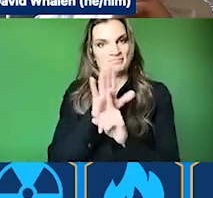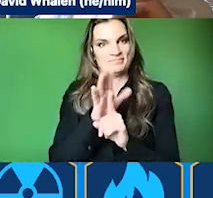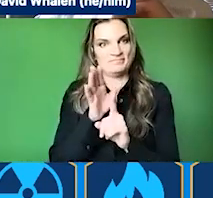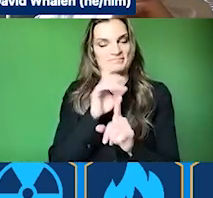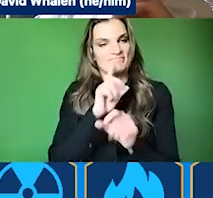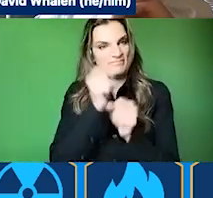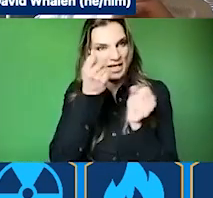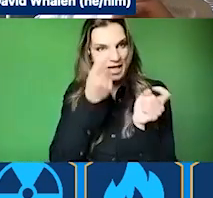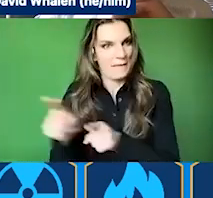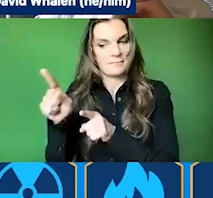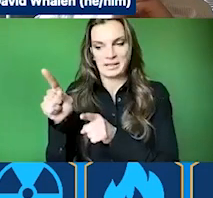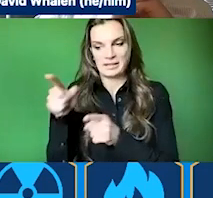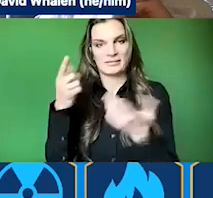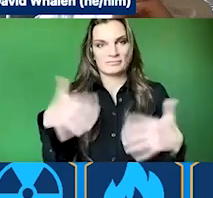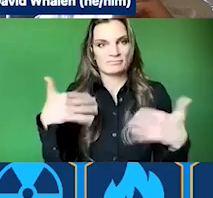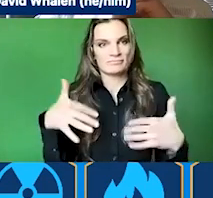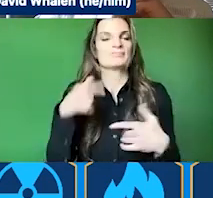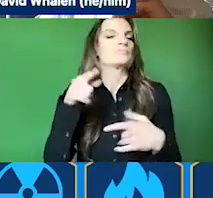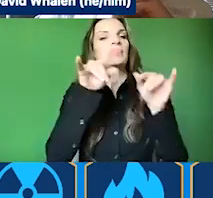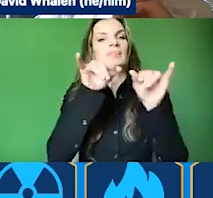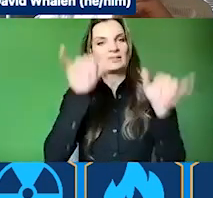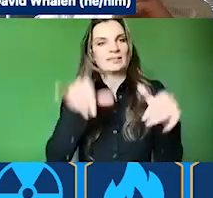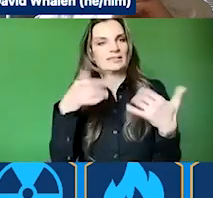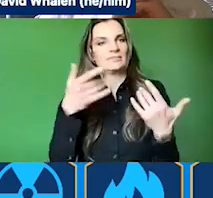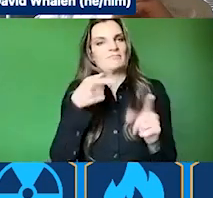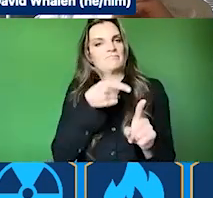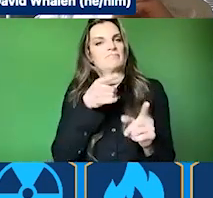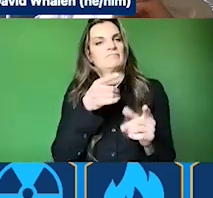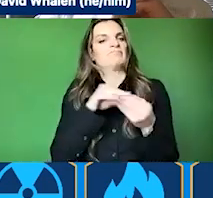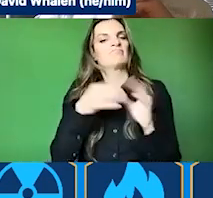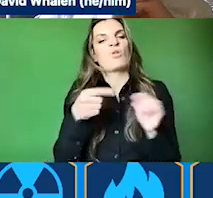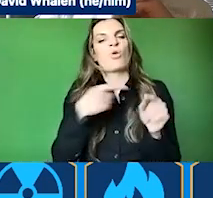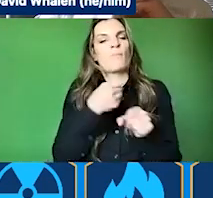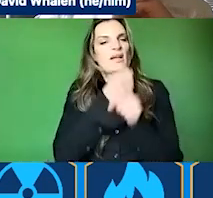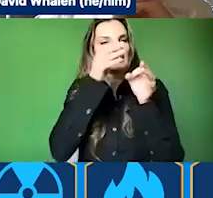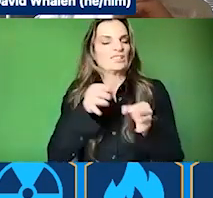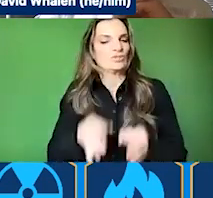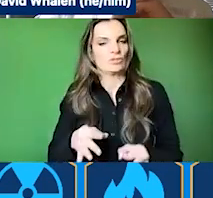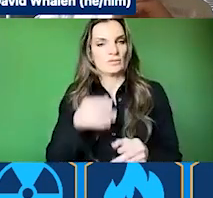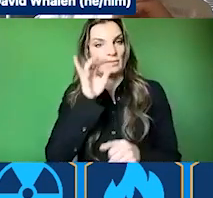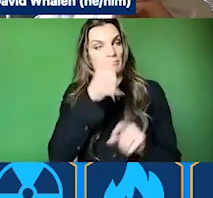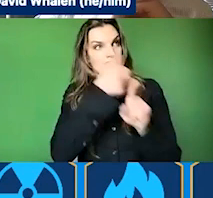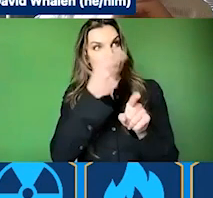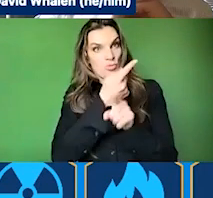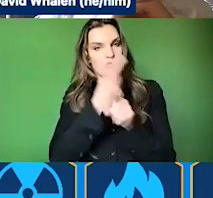this strained system, is a form of informal triage and inappropriate decision making.